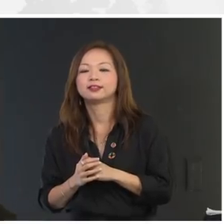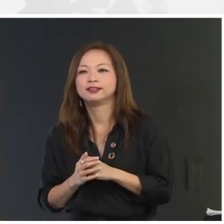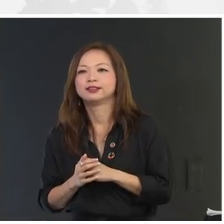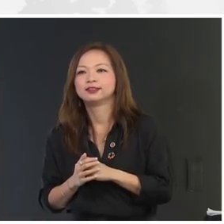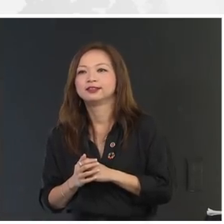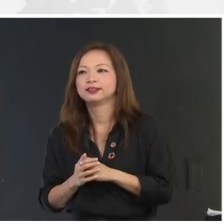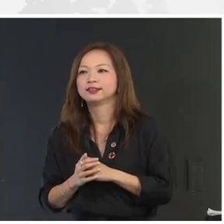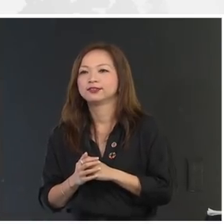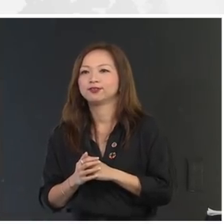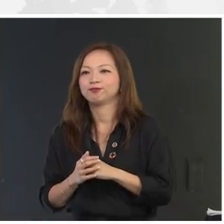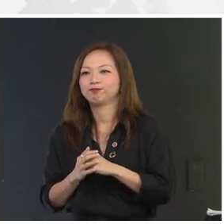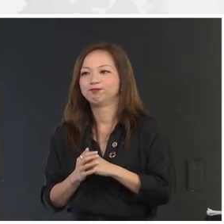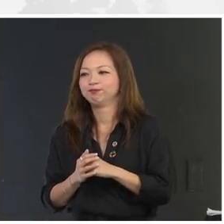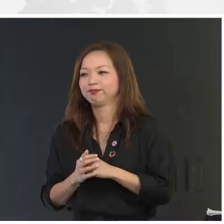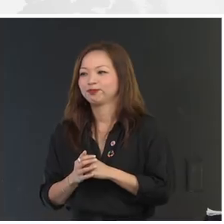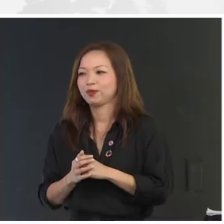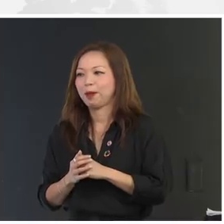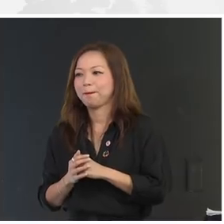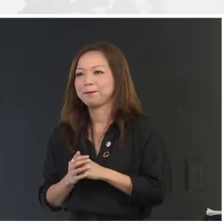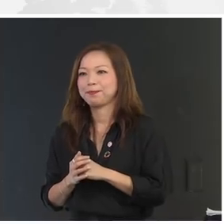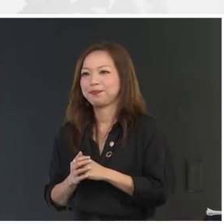So following on from that, we have